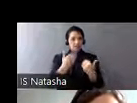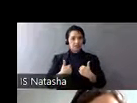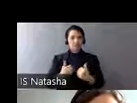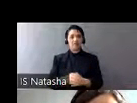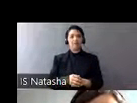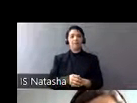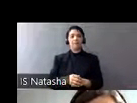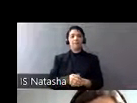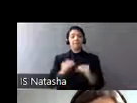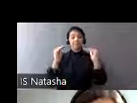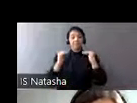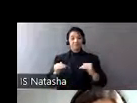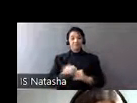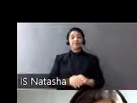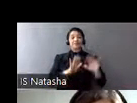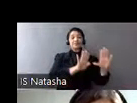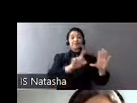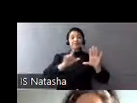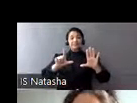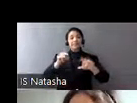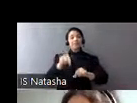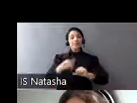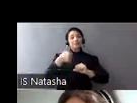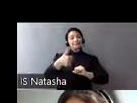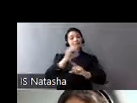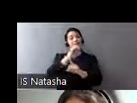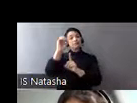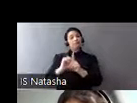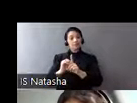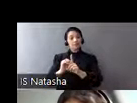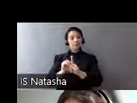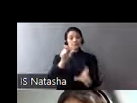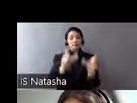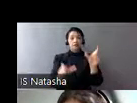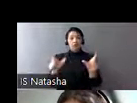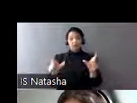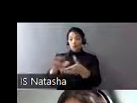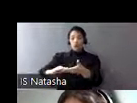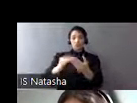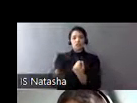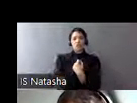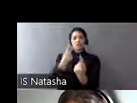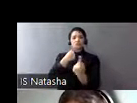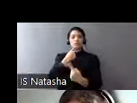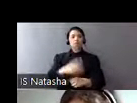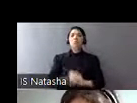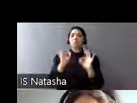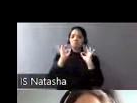Only 17.6% of the responses reported that the available data was enough for their advocacy.